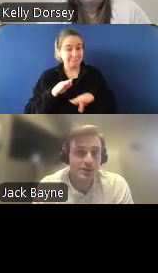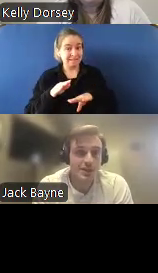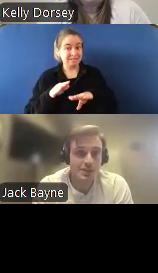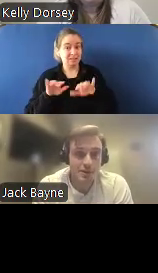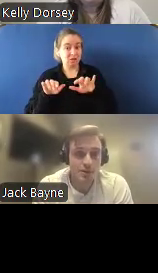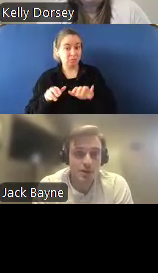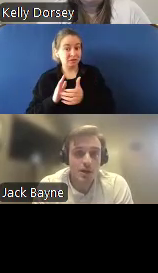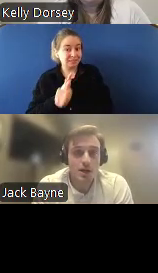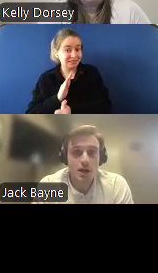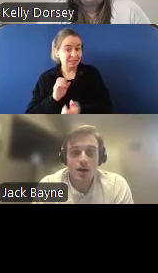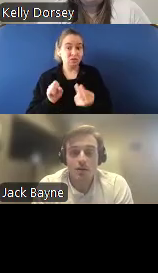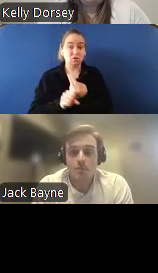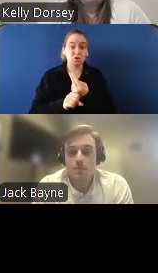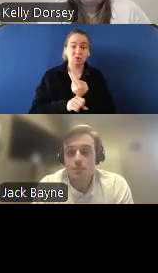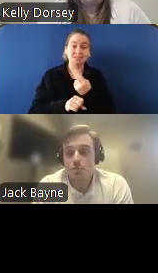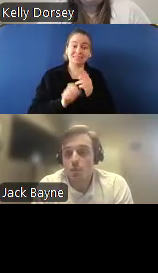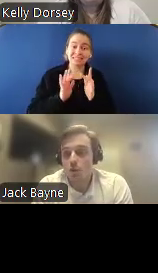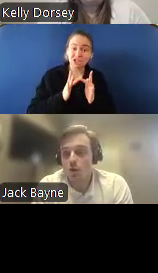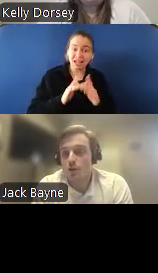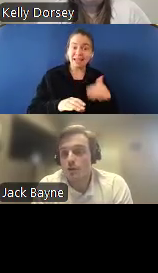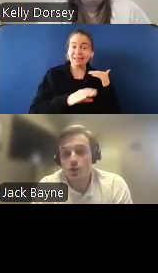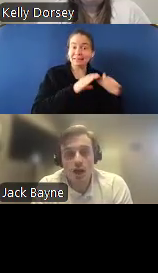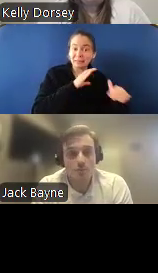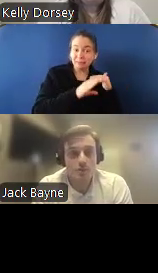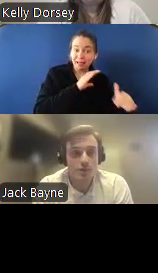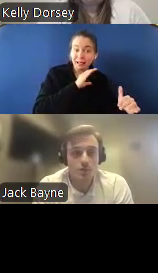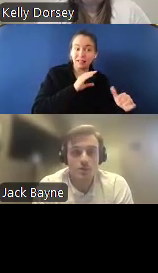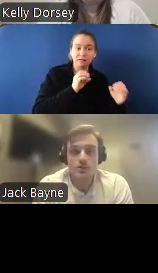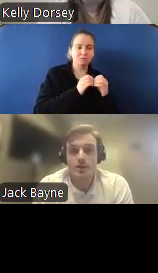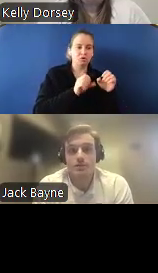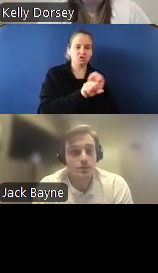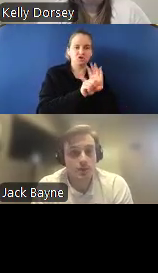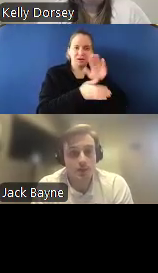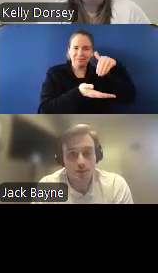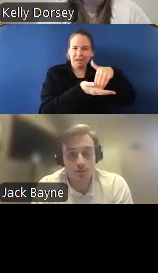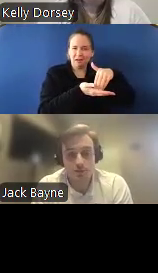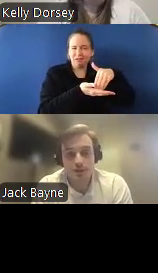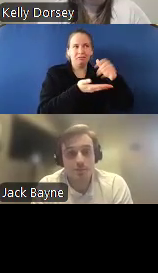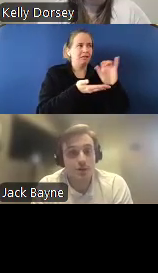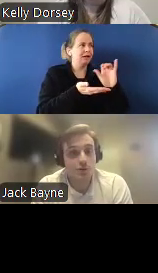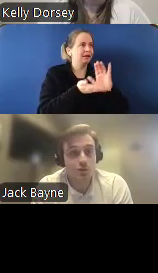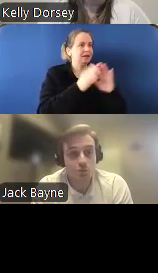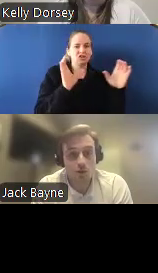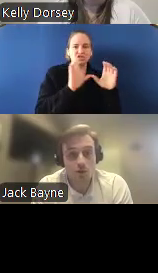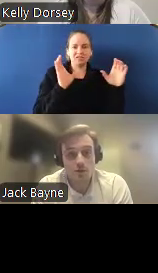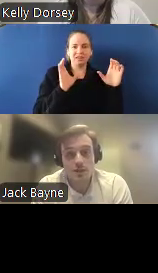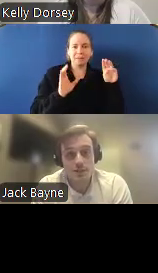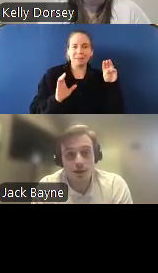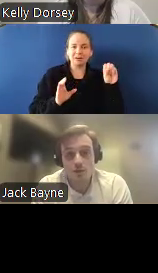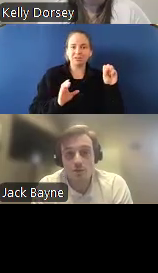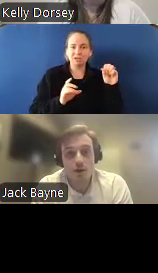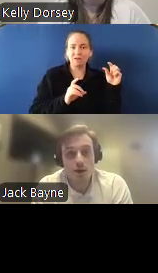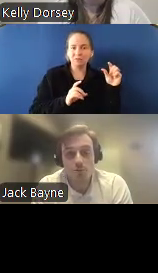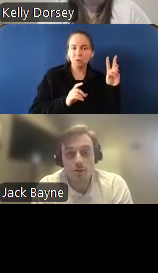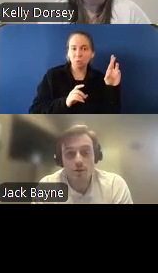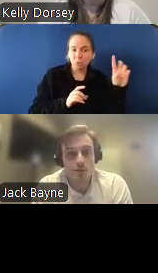using email, more job-centered ones like getting a certificate in Microsoft Word, Excel, PowerPoint,